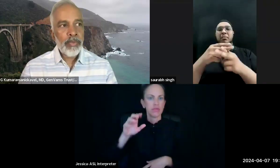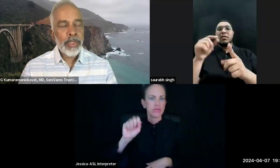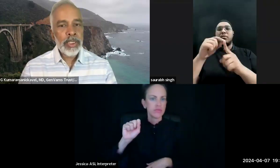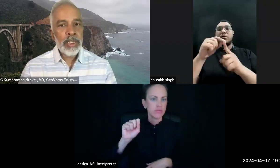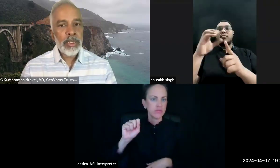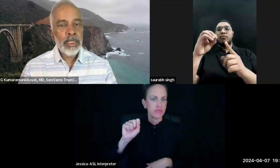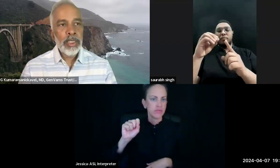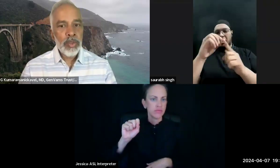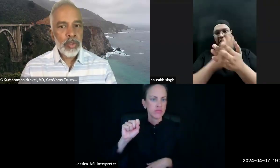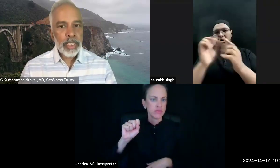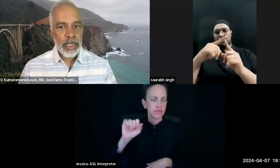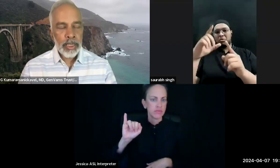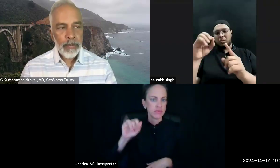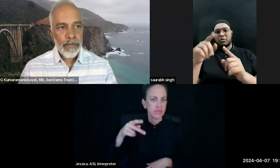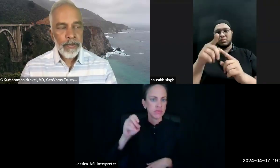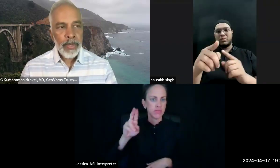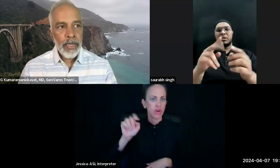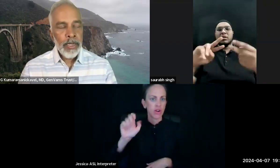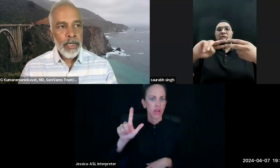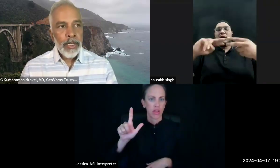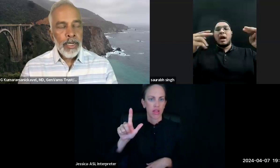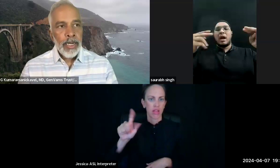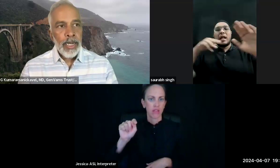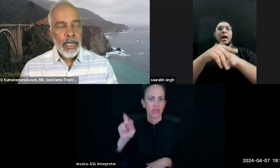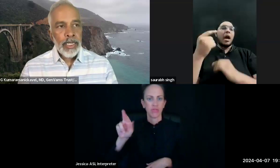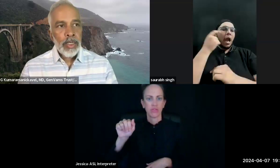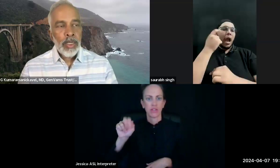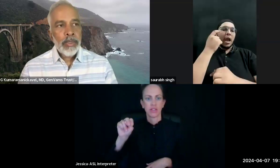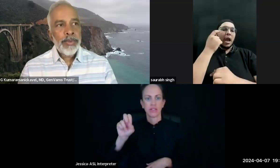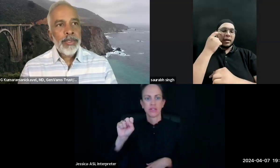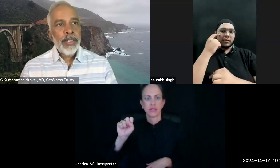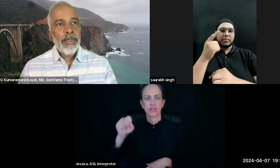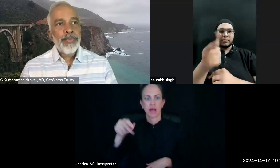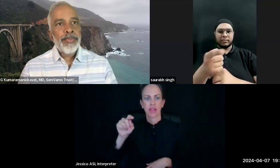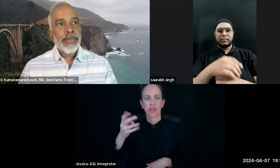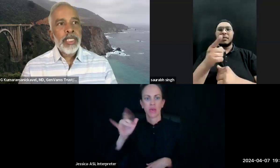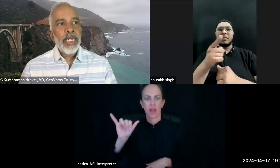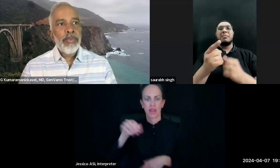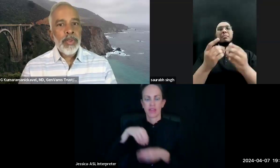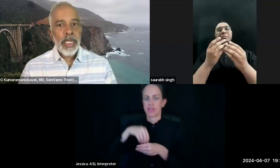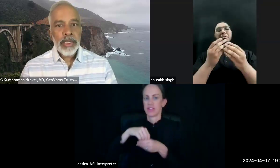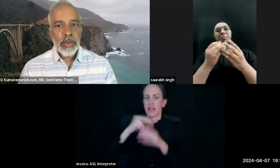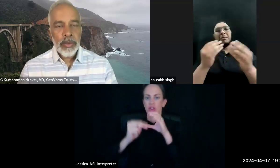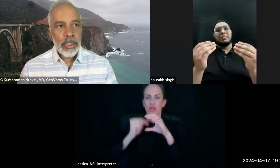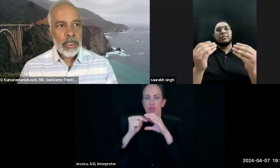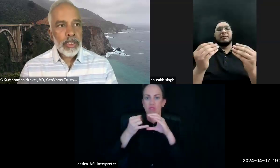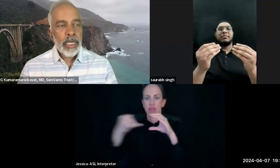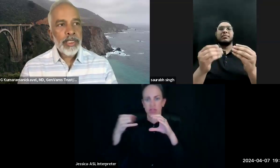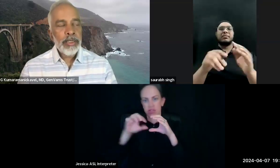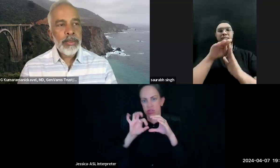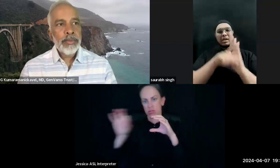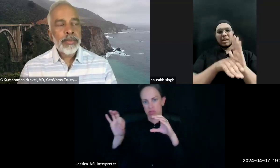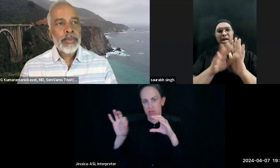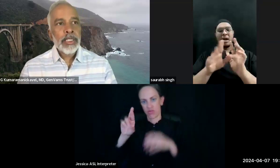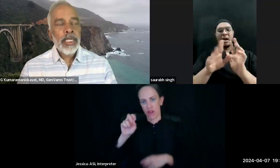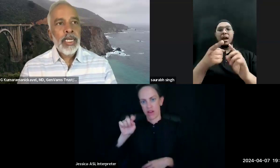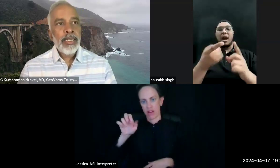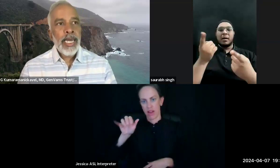happens in the neuro retina. And there are a lot of end products out of this reaction. And